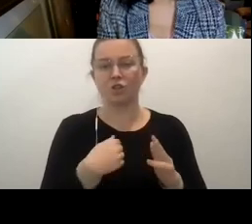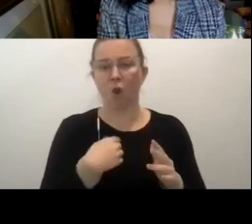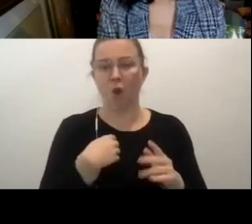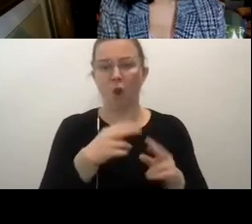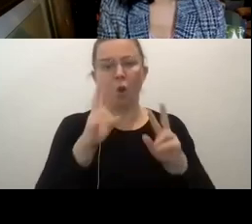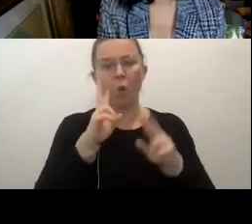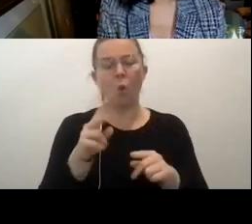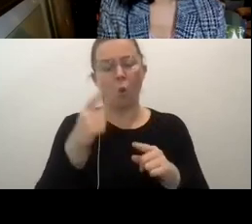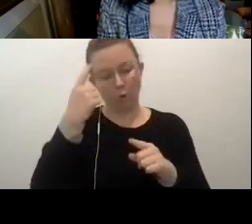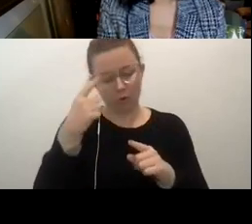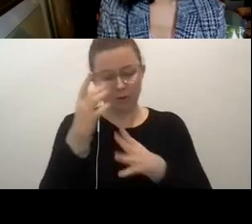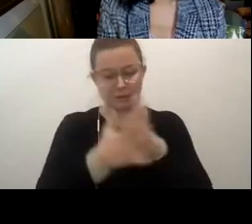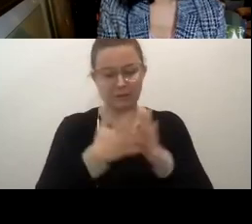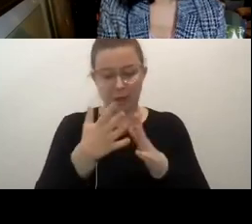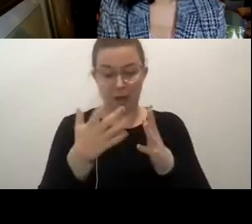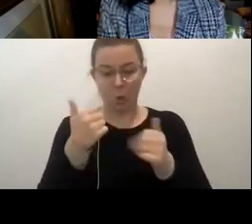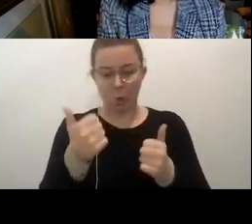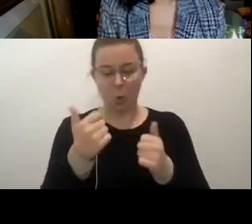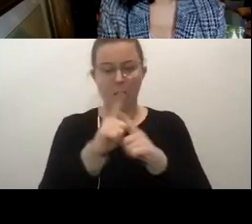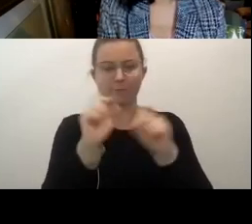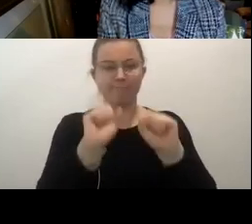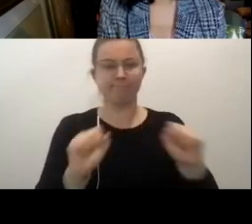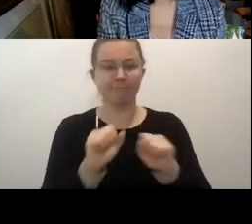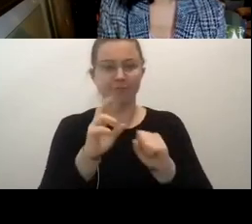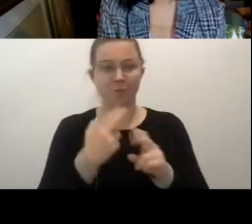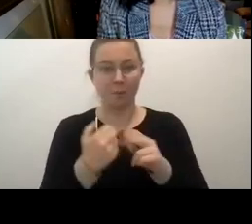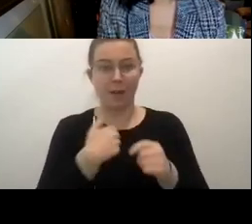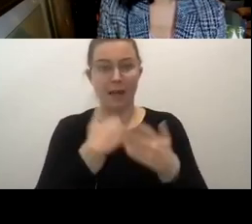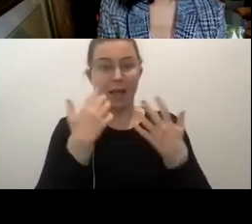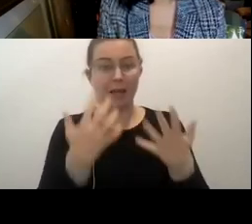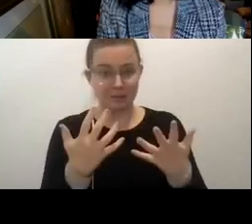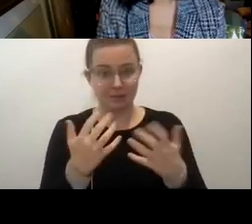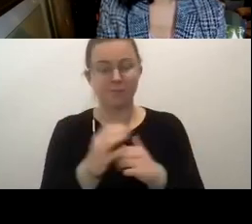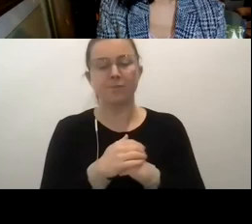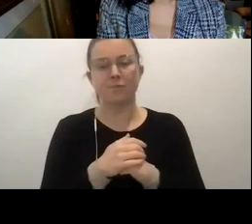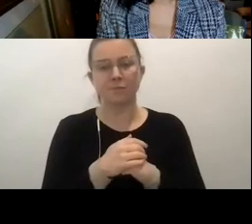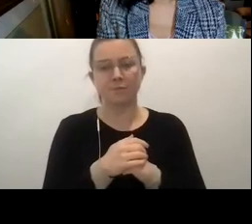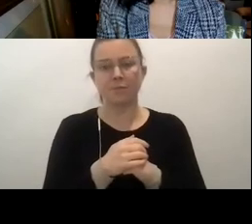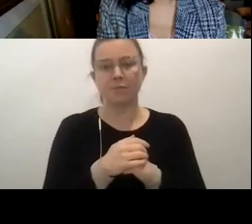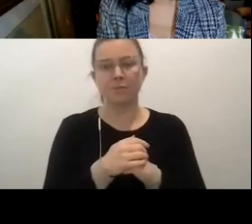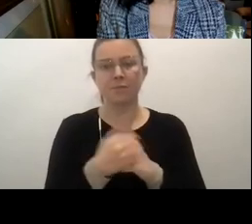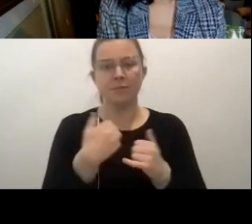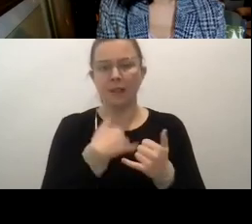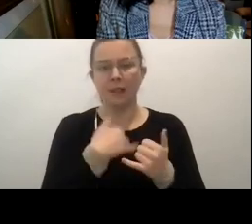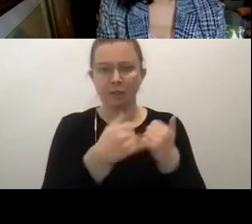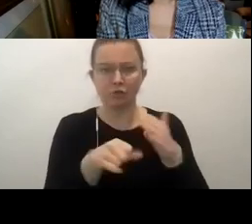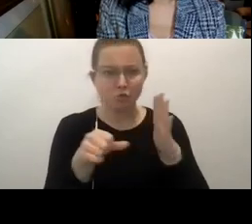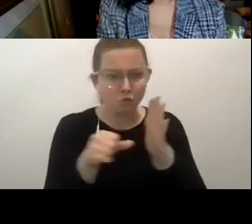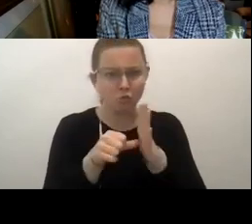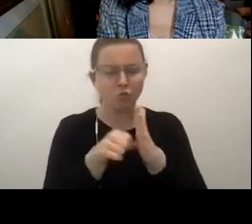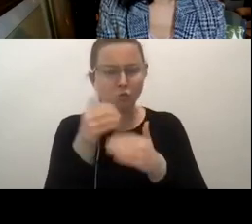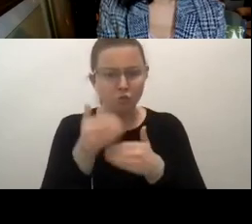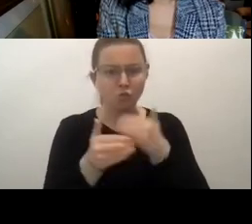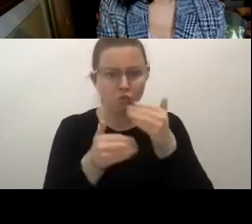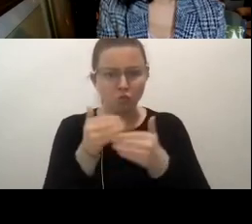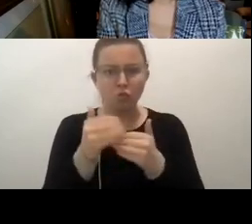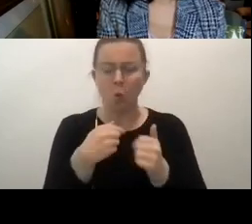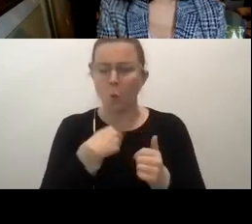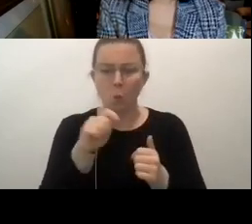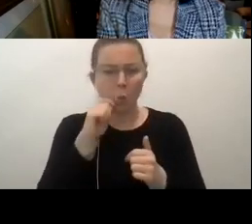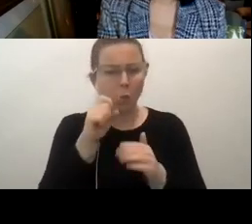hands, and I was again very diligent and I was like "I'm gonna do this right" and I